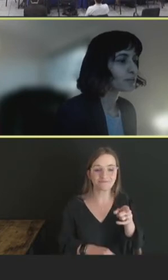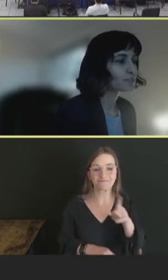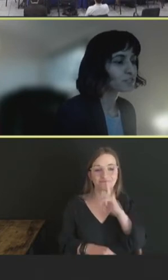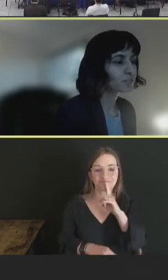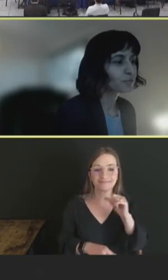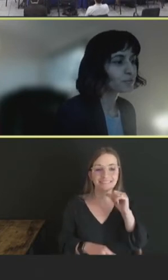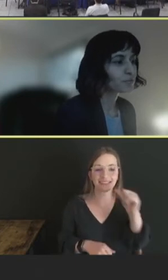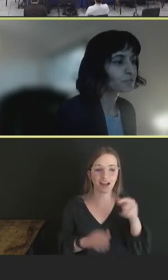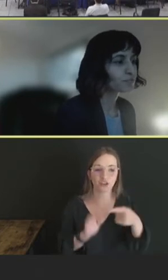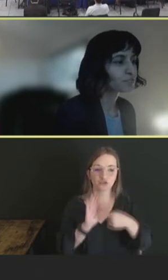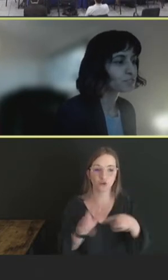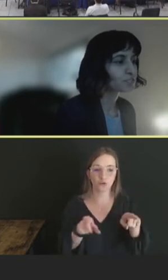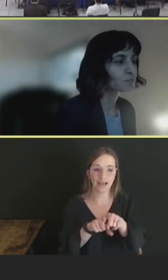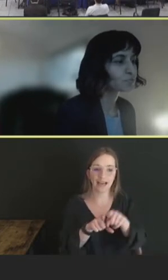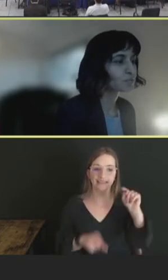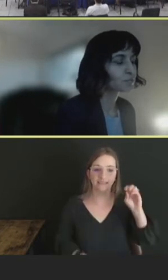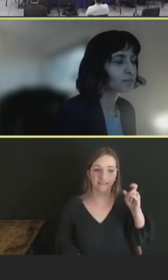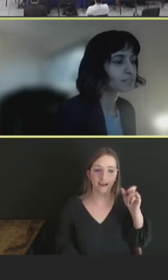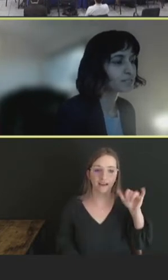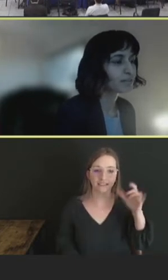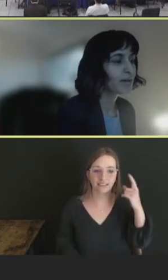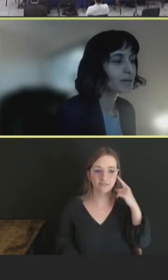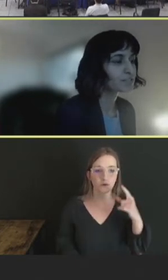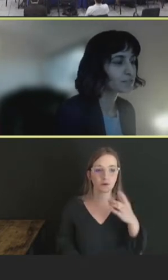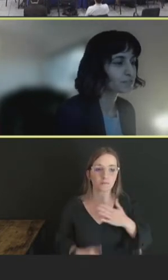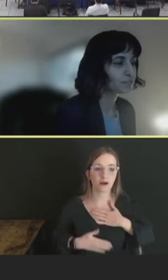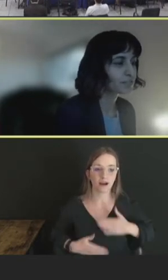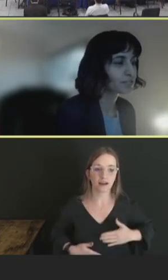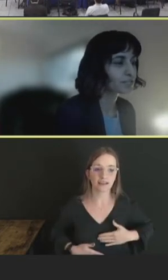especially through fish consumption in pregnancy, has adverse effects on